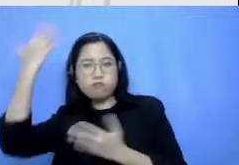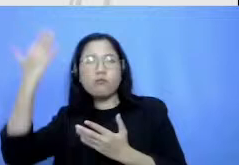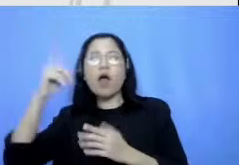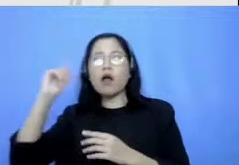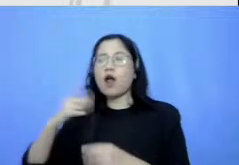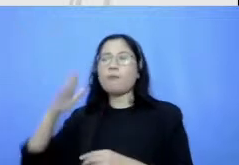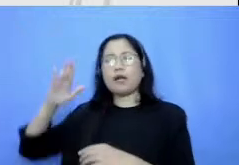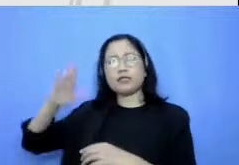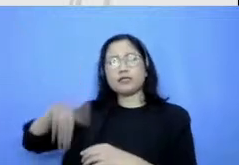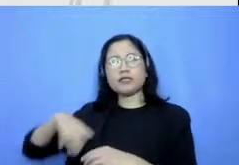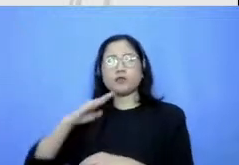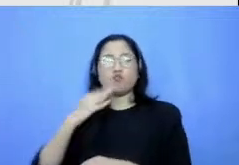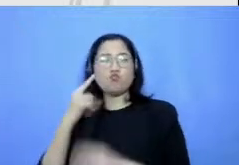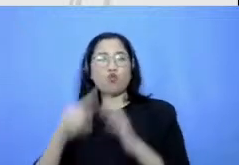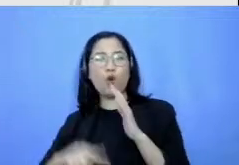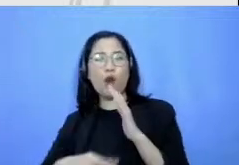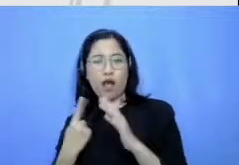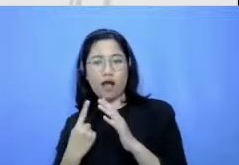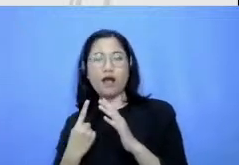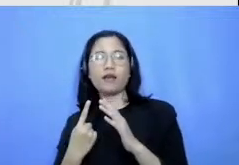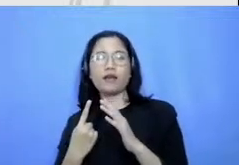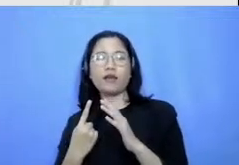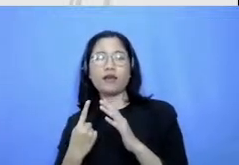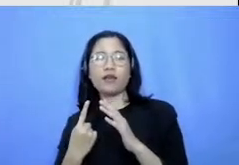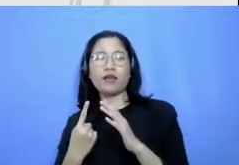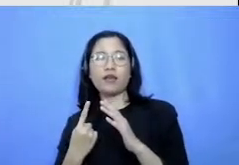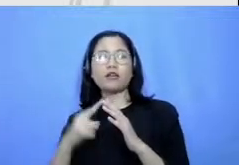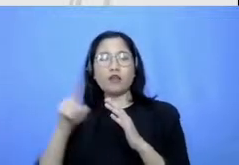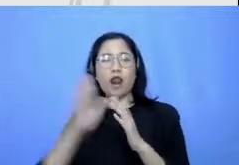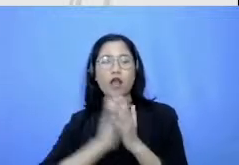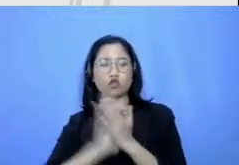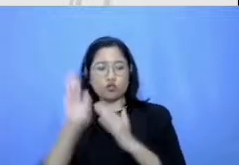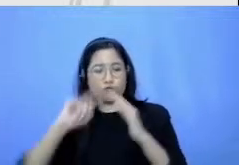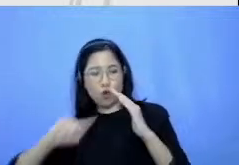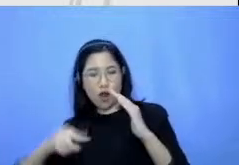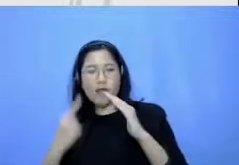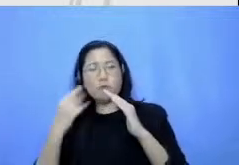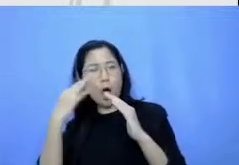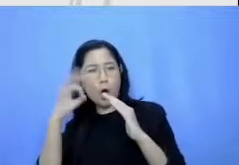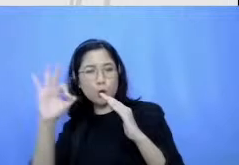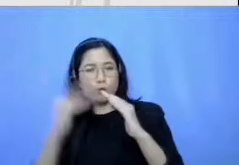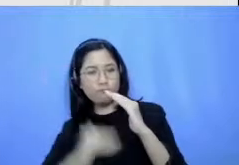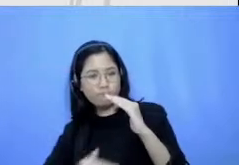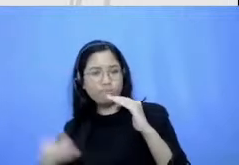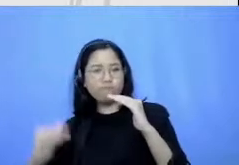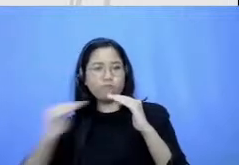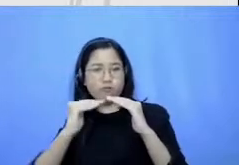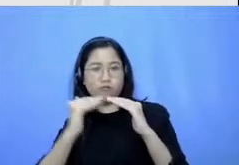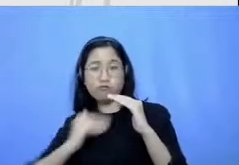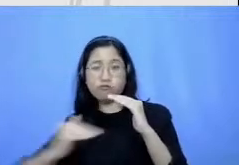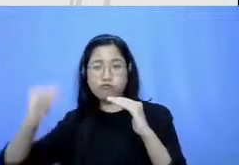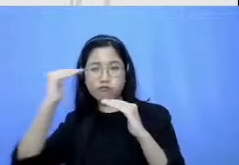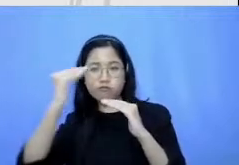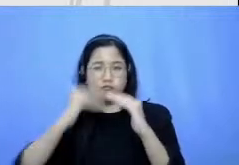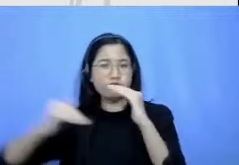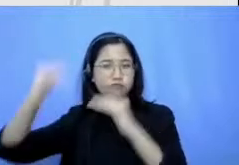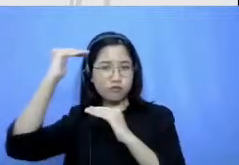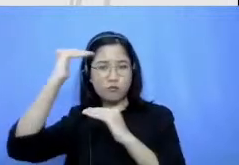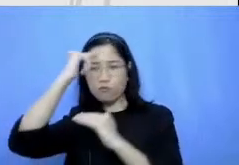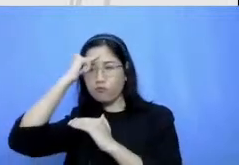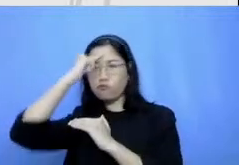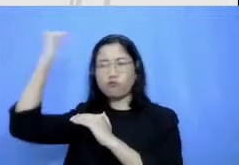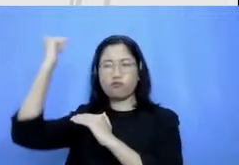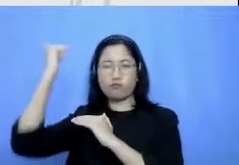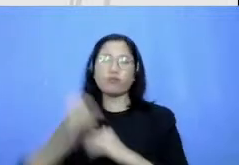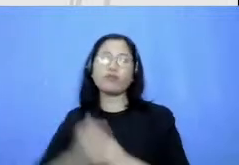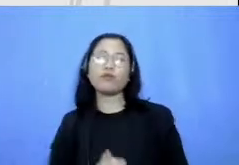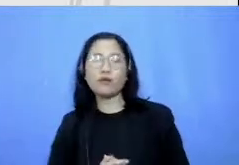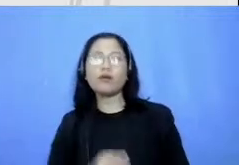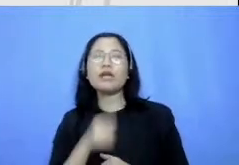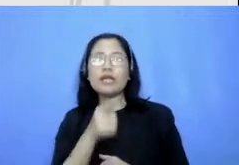moving up to the most Advanced level this maturity level in the Semar framework is stretched